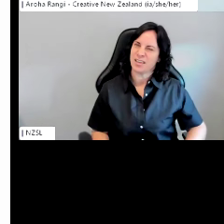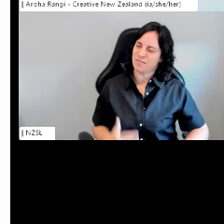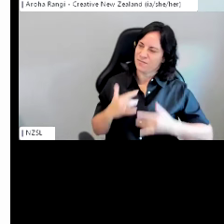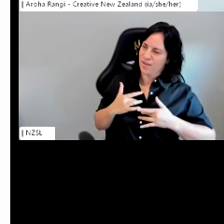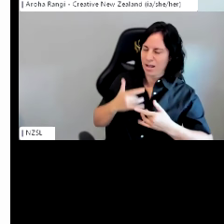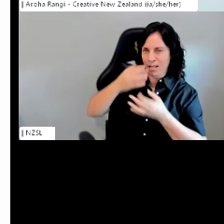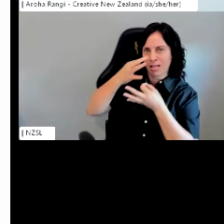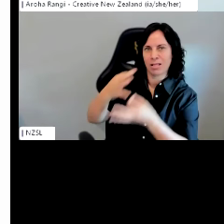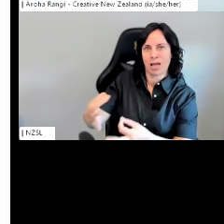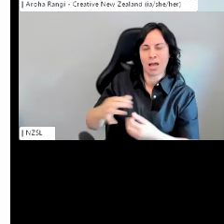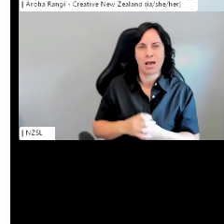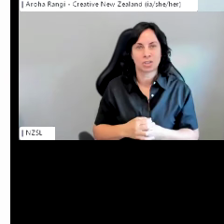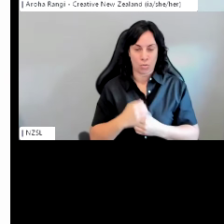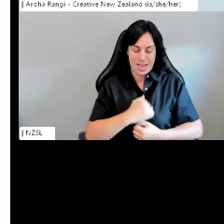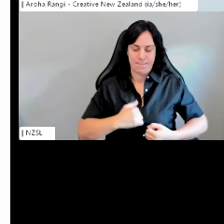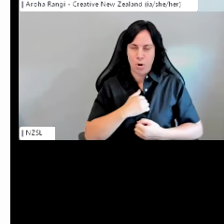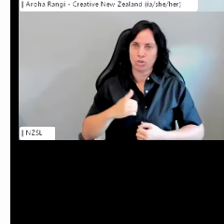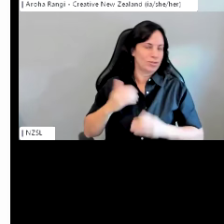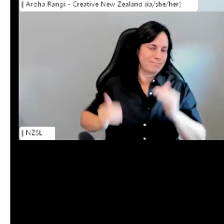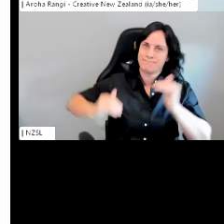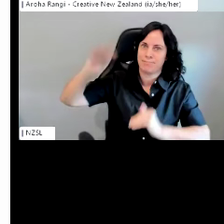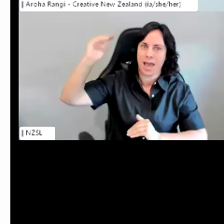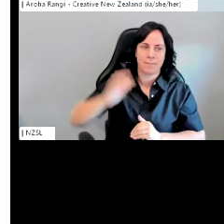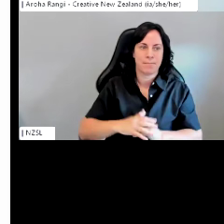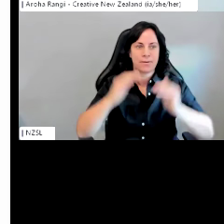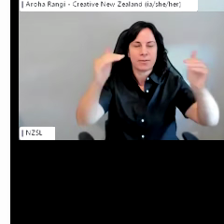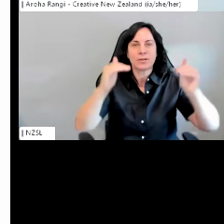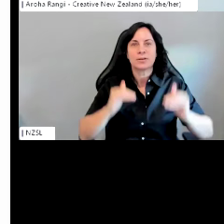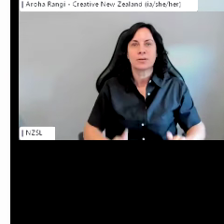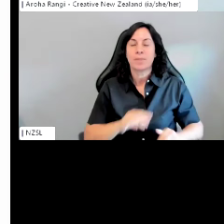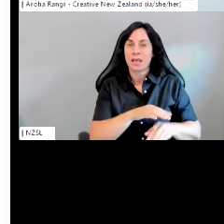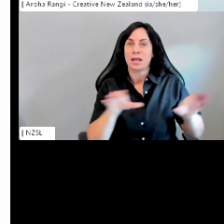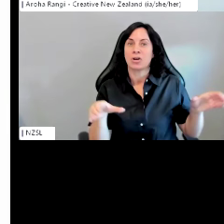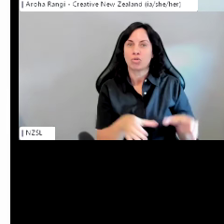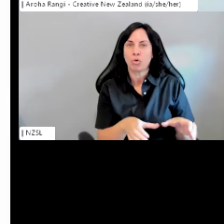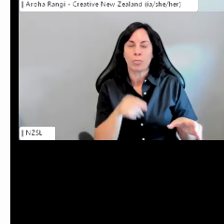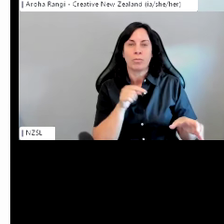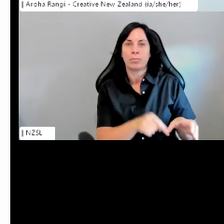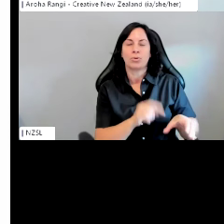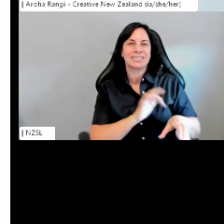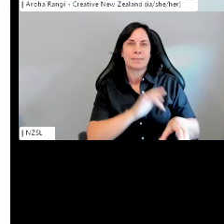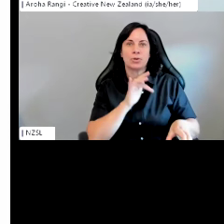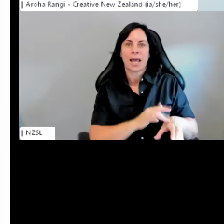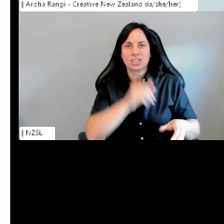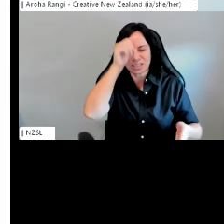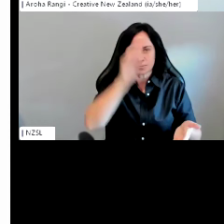to 11 for this one. um stimulation are looking for spectacle to be wowed and amazed but they